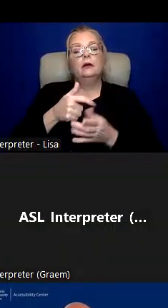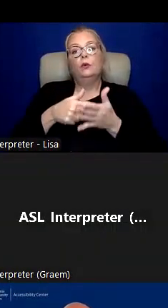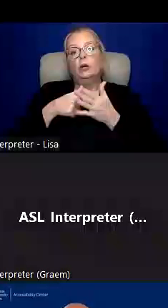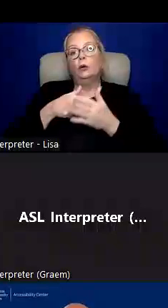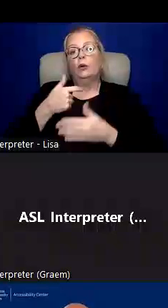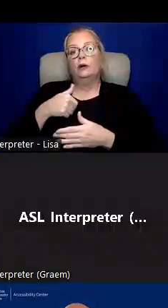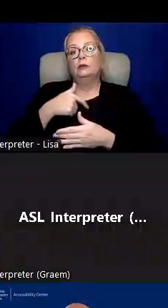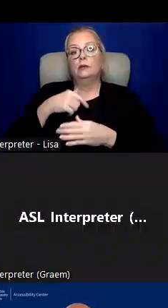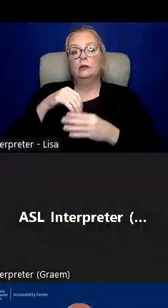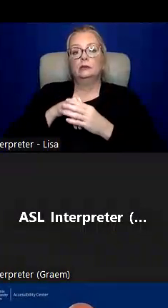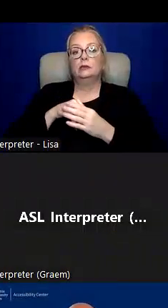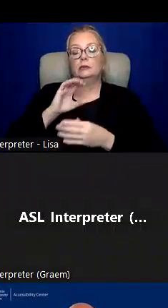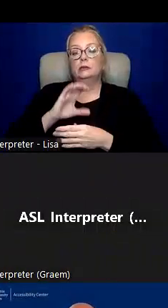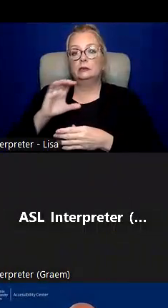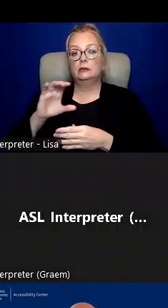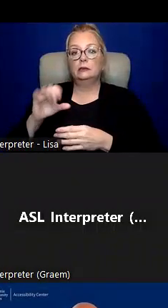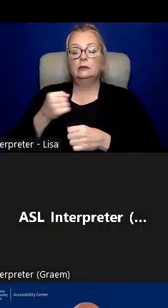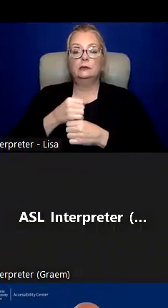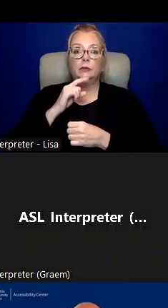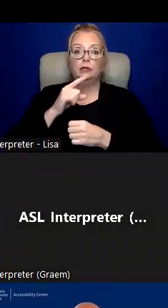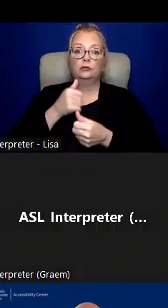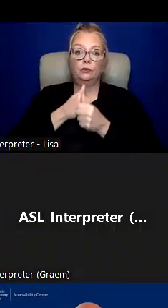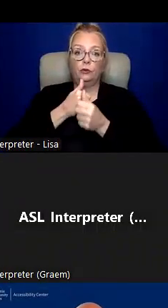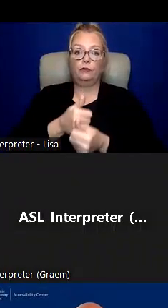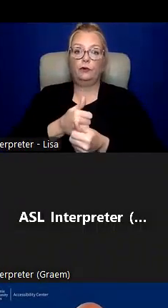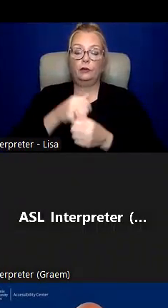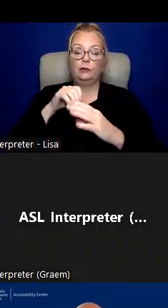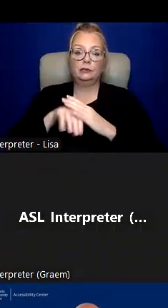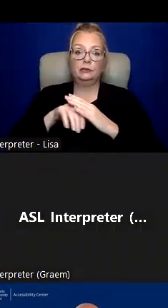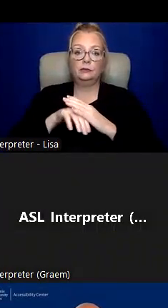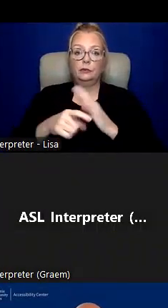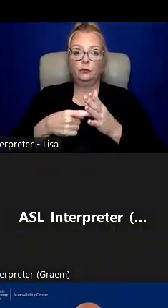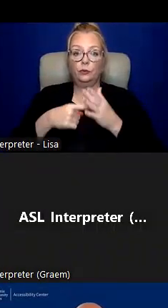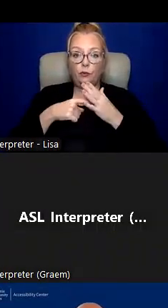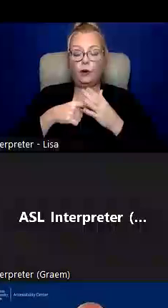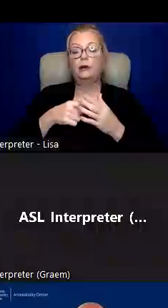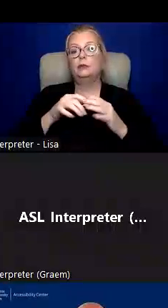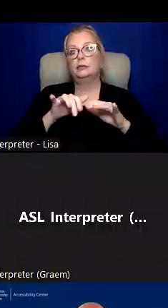to ensure that we're following the accessibility requirements and the standards that are defined within Section